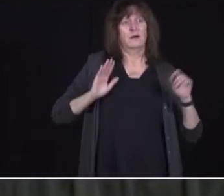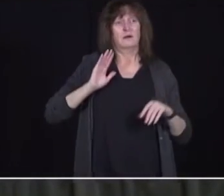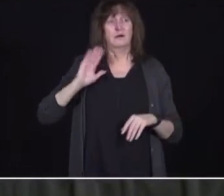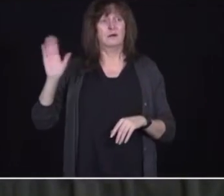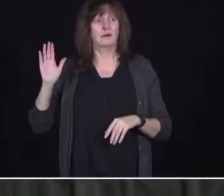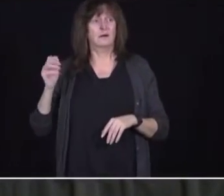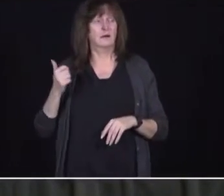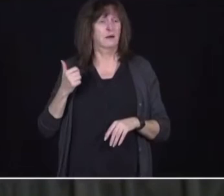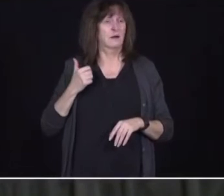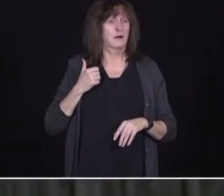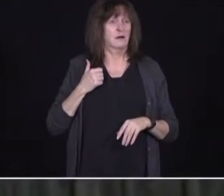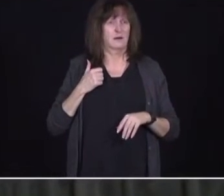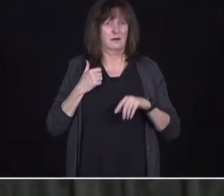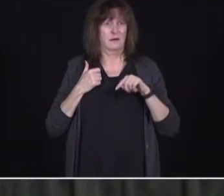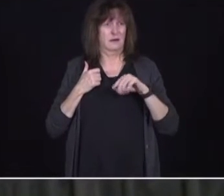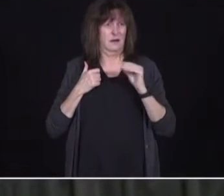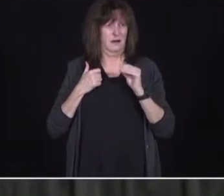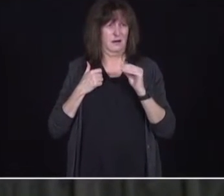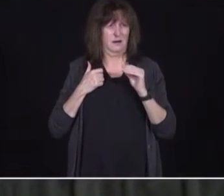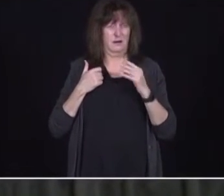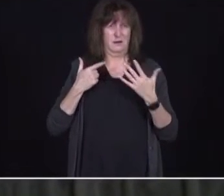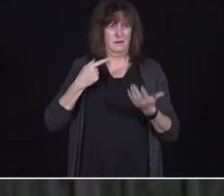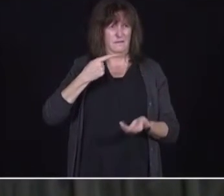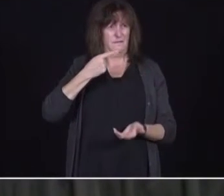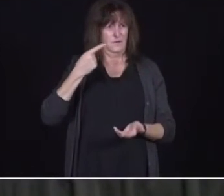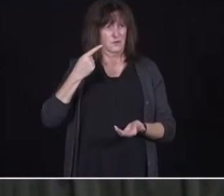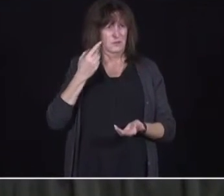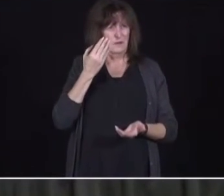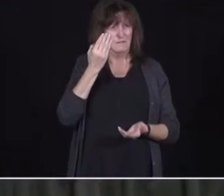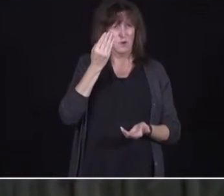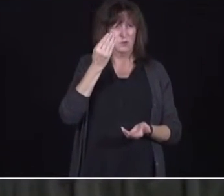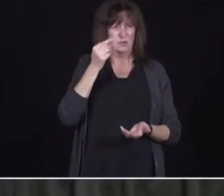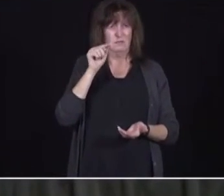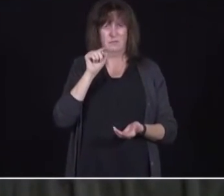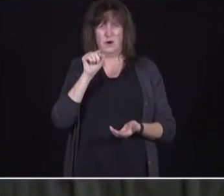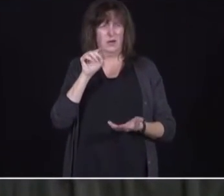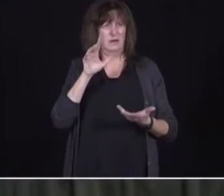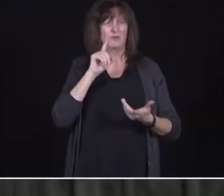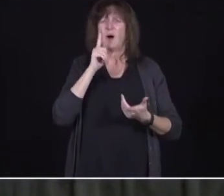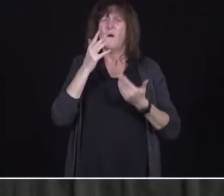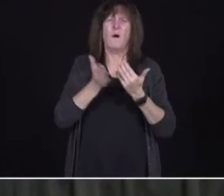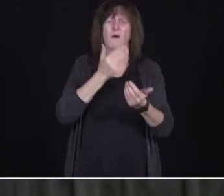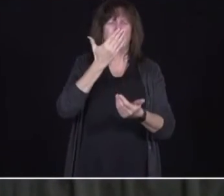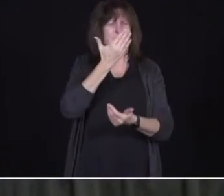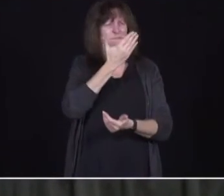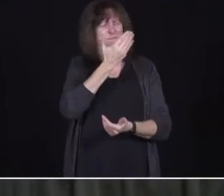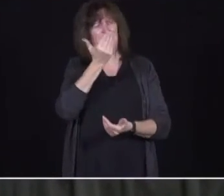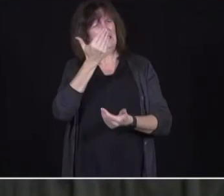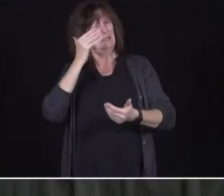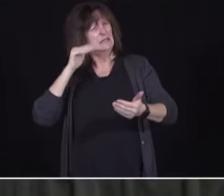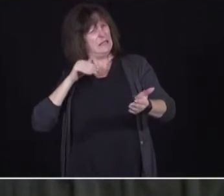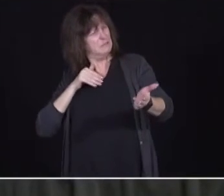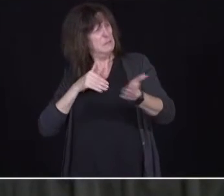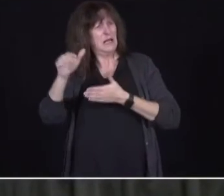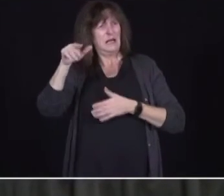The quicker we get the advantages here and the vaccines here and the quicker we get people vaccinated the quicker we can open things up again.